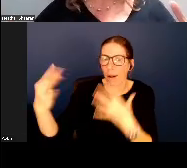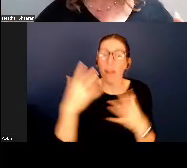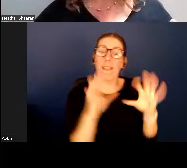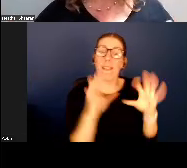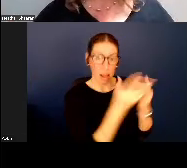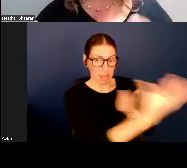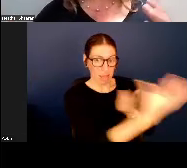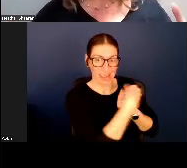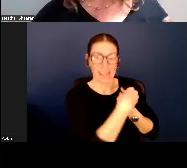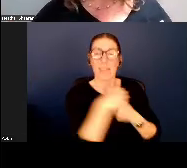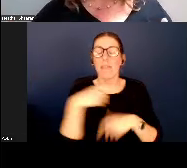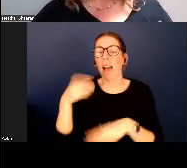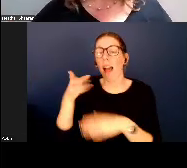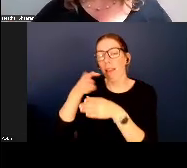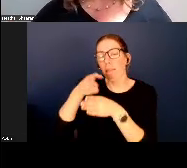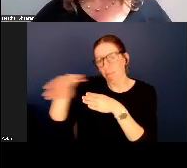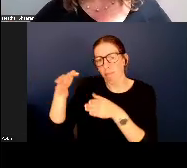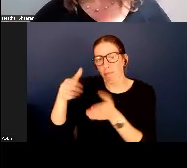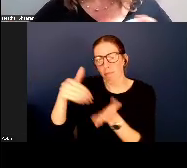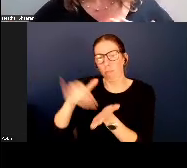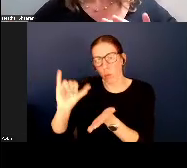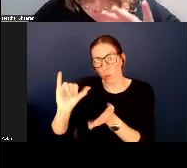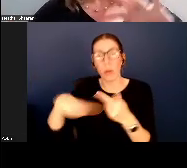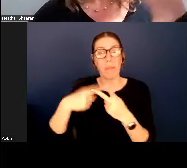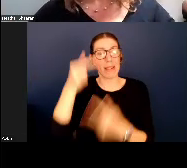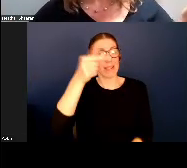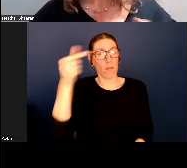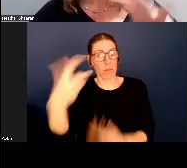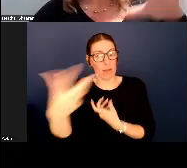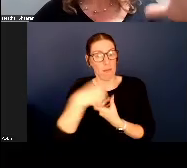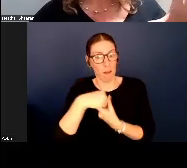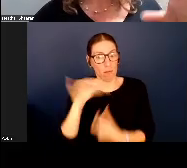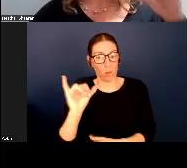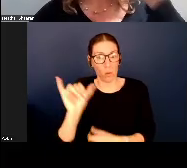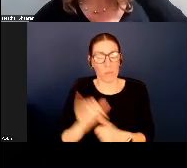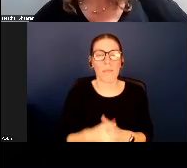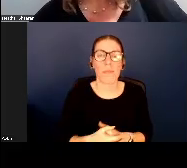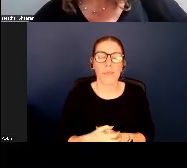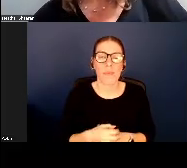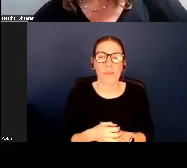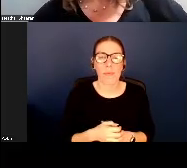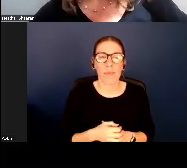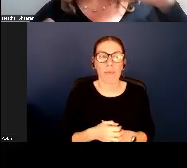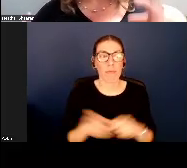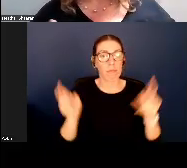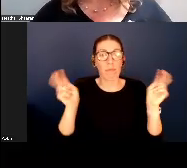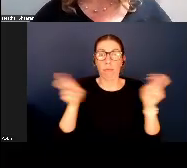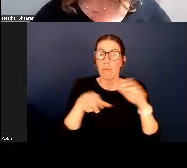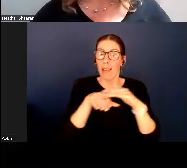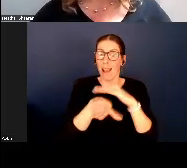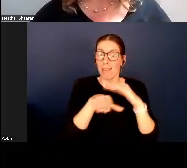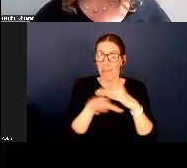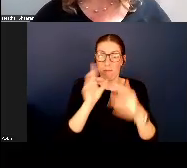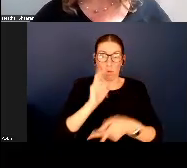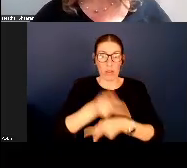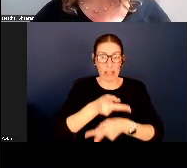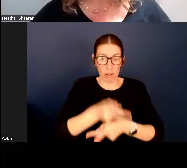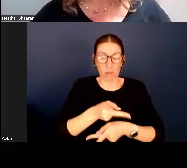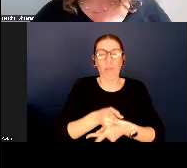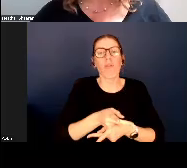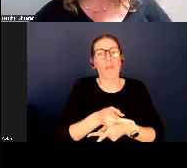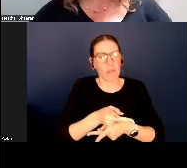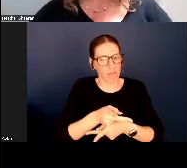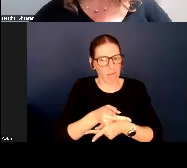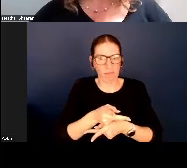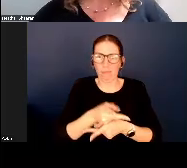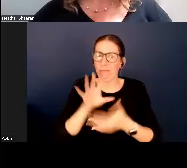and then of course government. Because this access to care is all tied into policy regulations